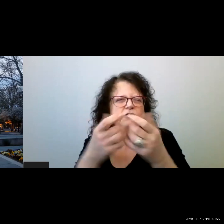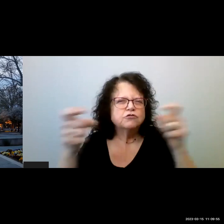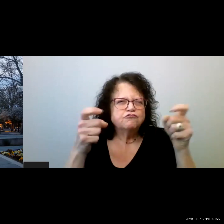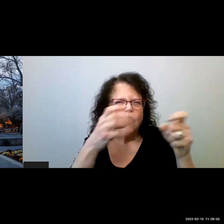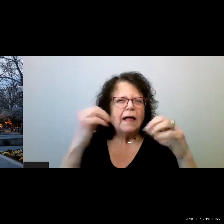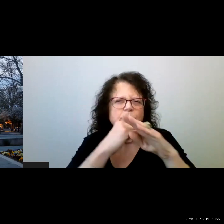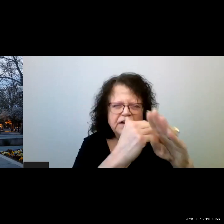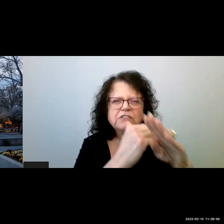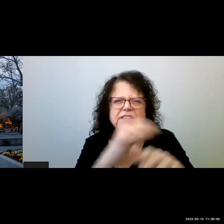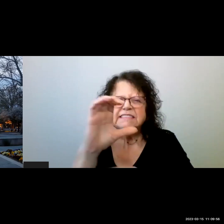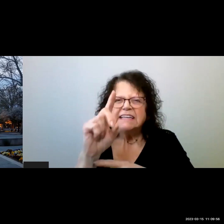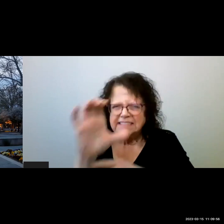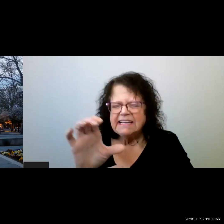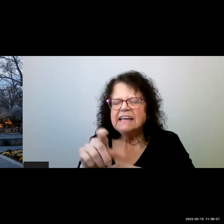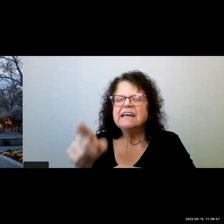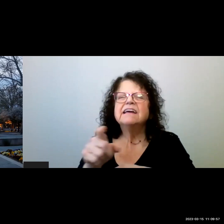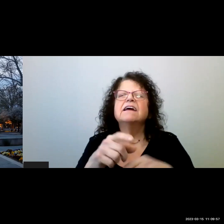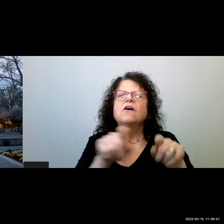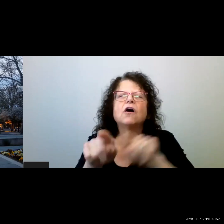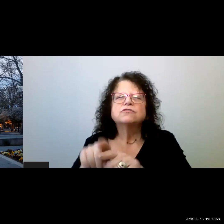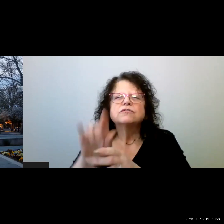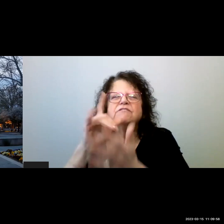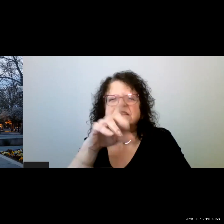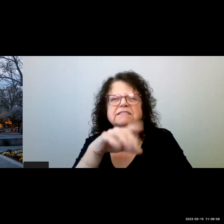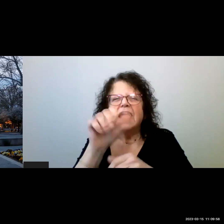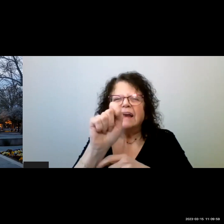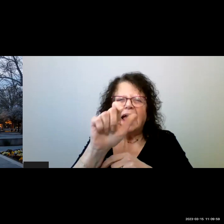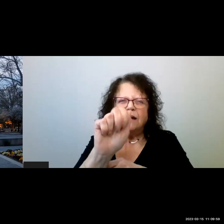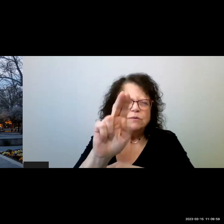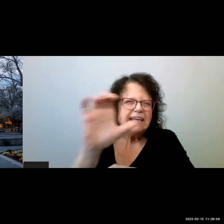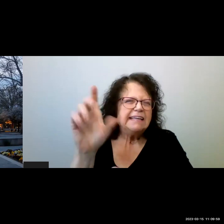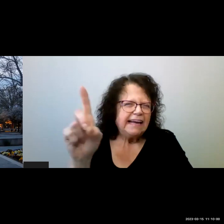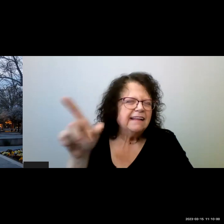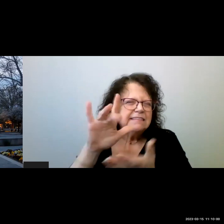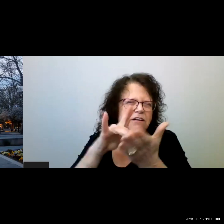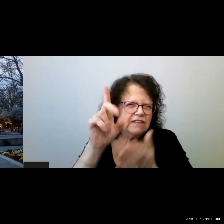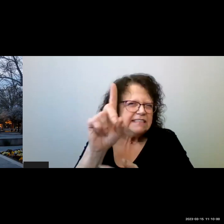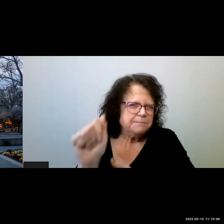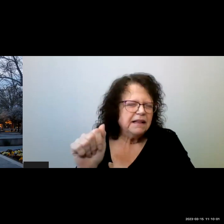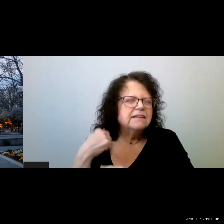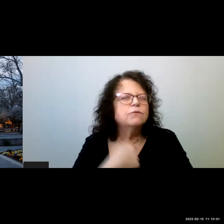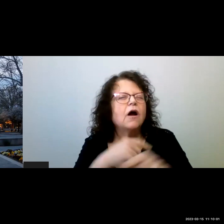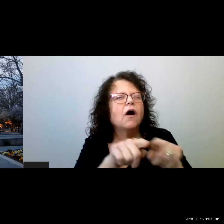of University Centers of Disabilities at AUCD. But we continue to serve as a Regional Hub